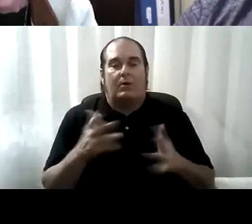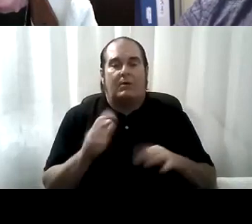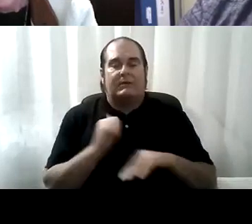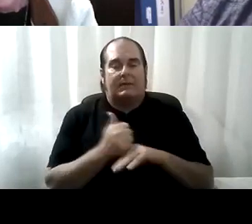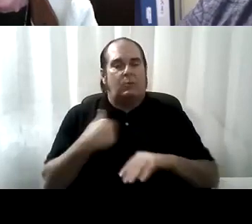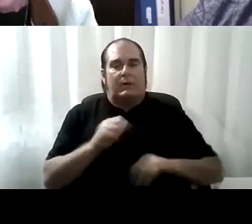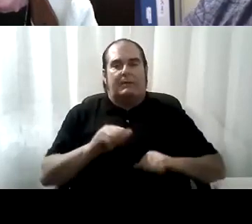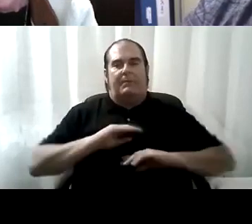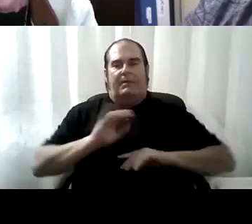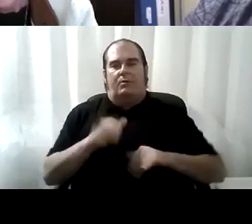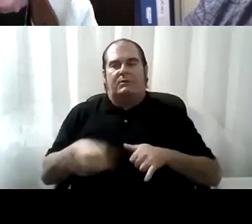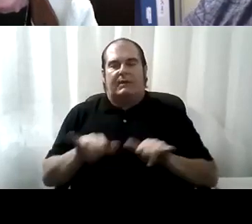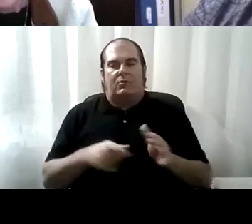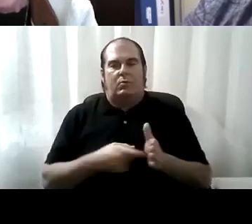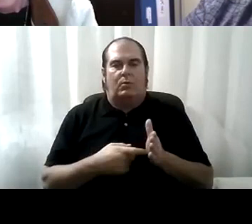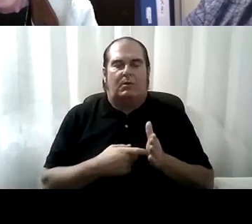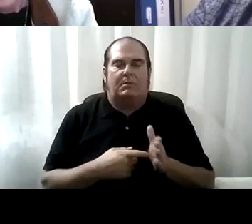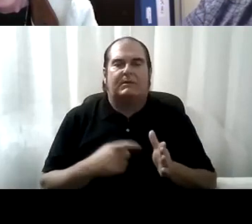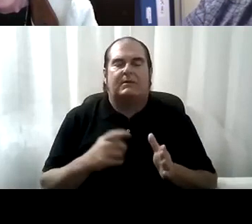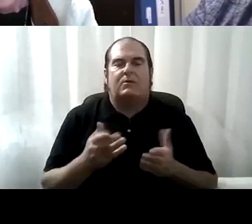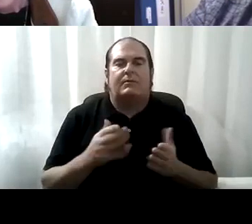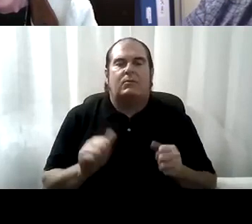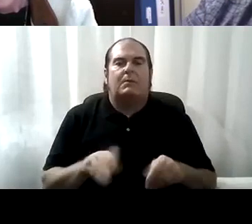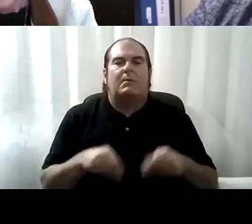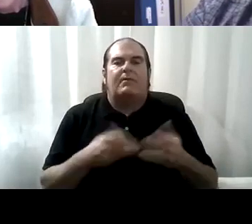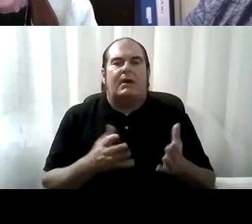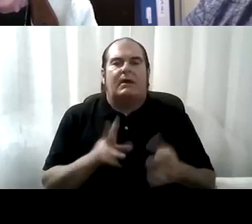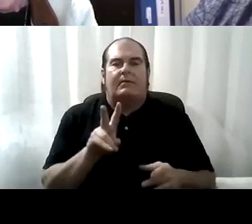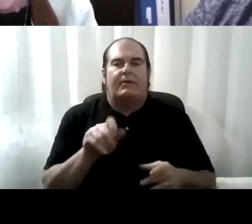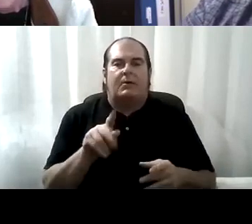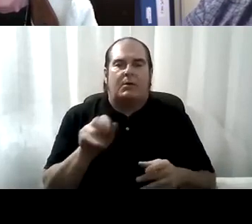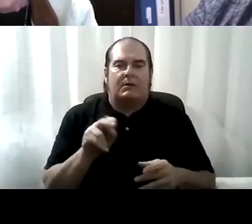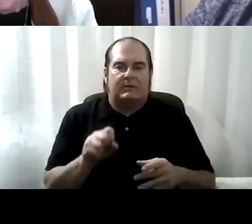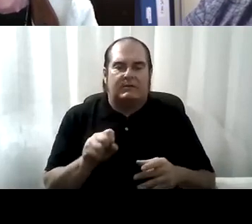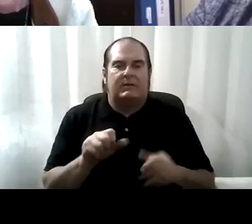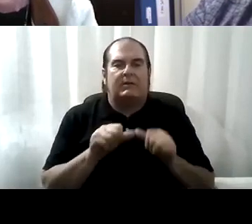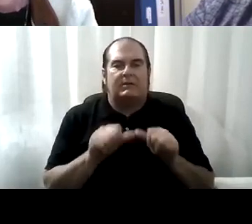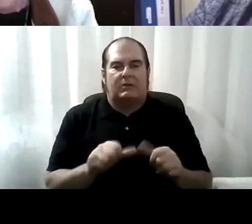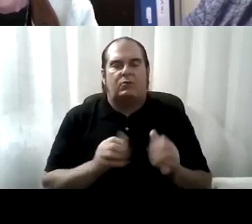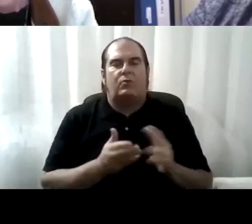So the services we could provide veterans pretty much continued through certification